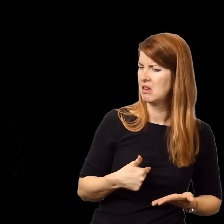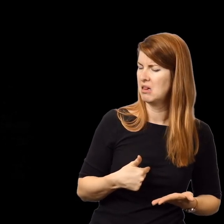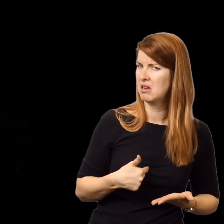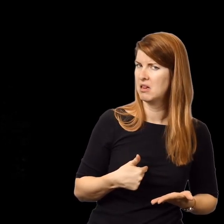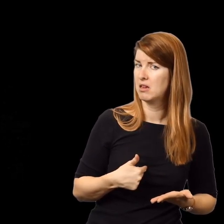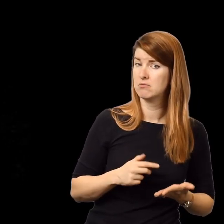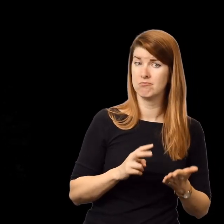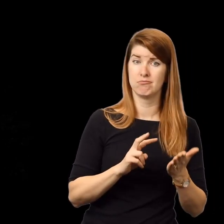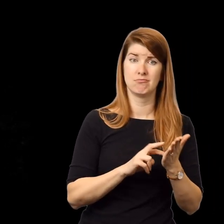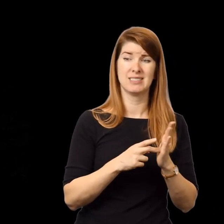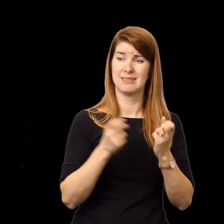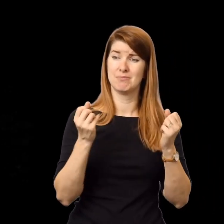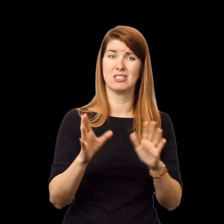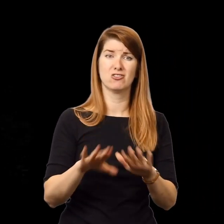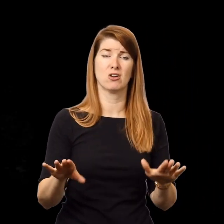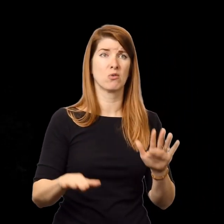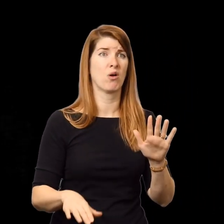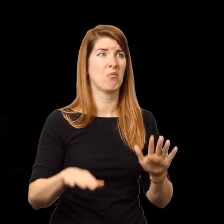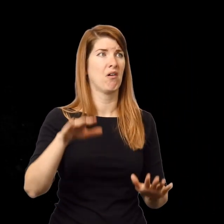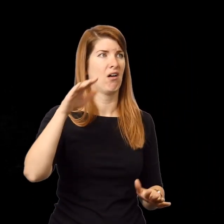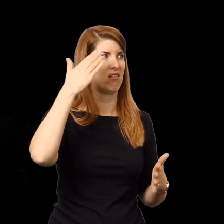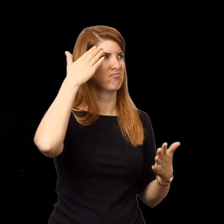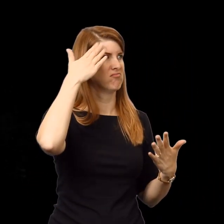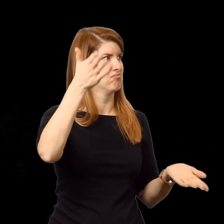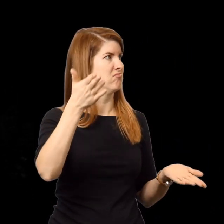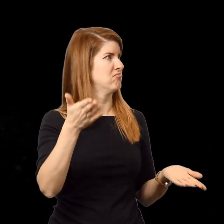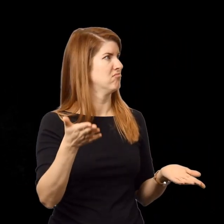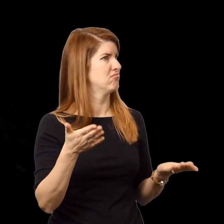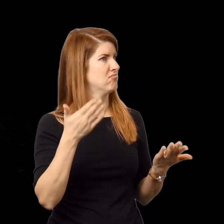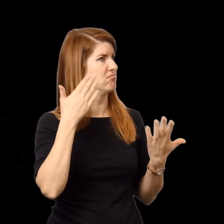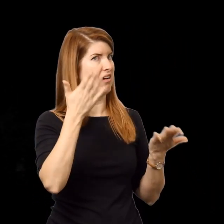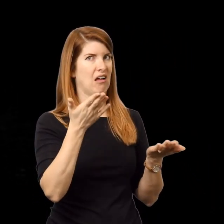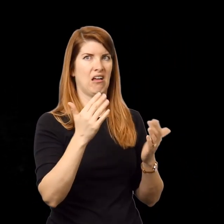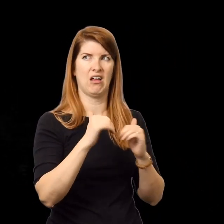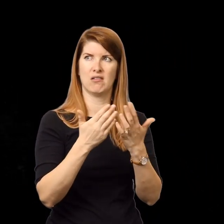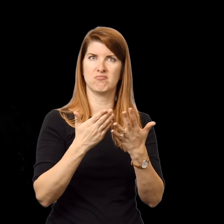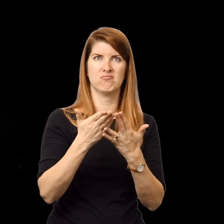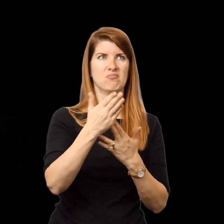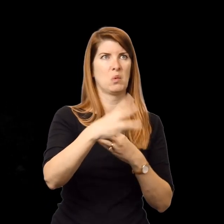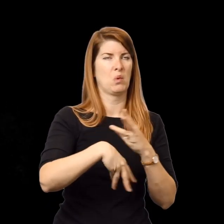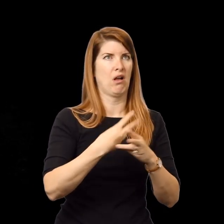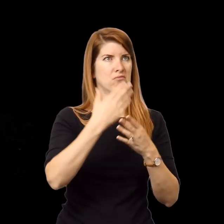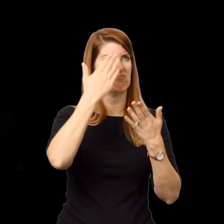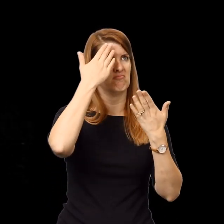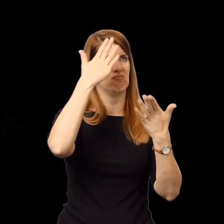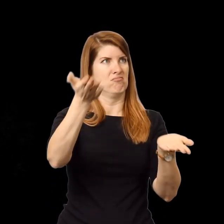And so we have a lot of children who grow up, they don't know how to do anything. They don't know how to navigate the world.